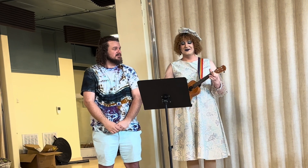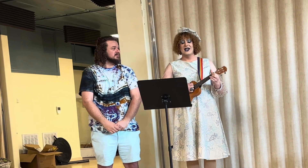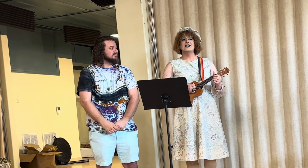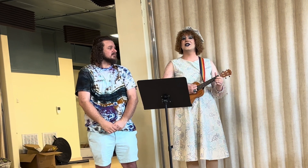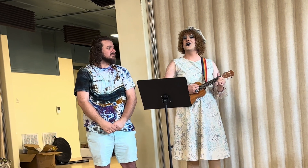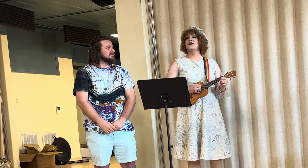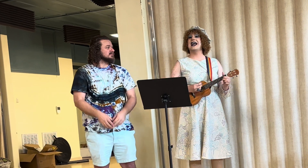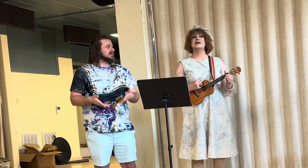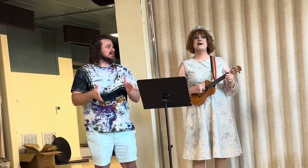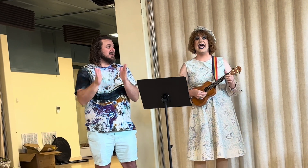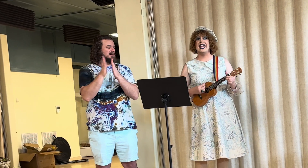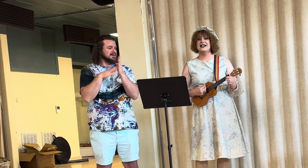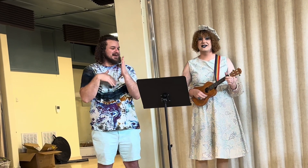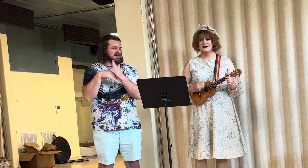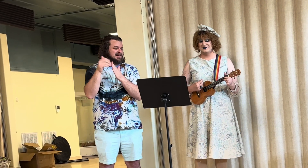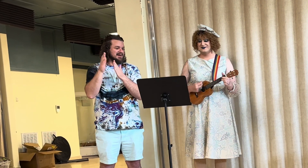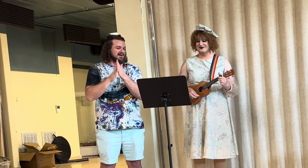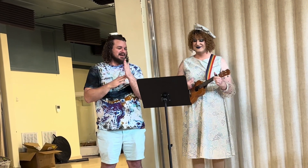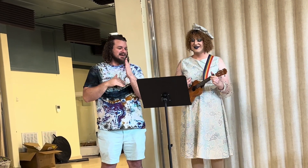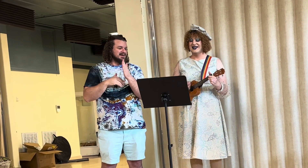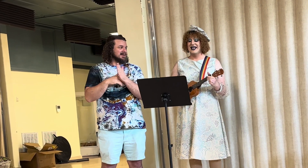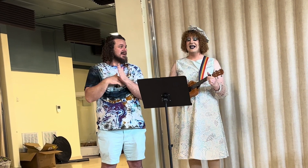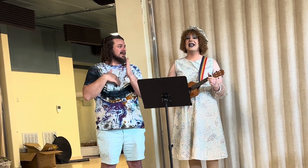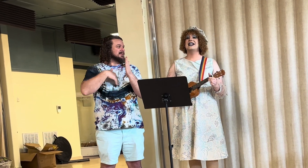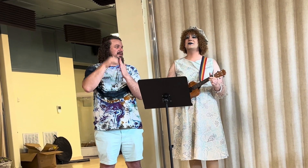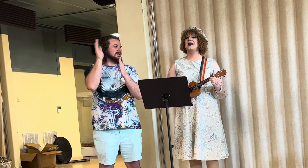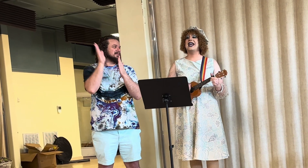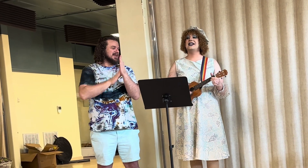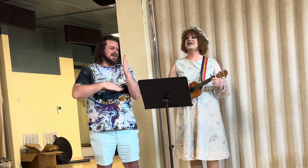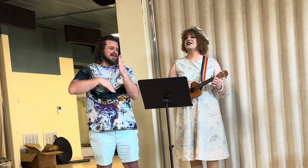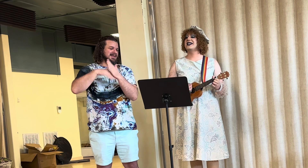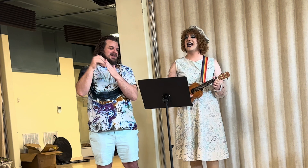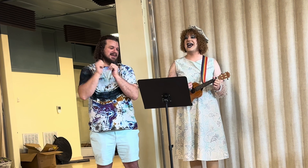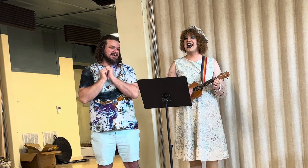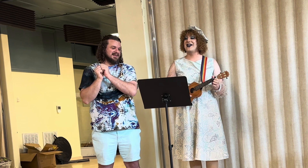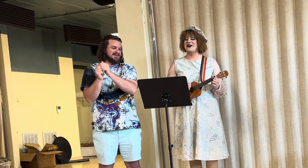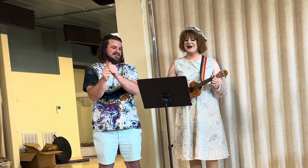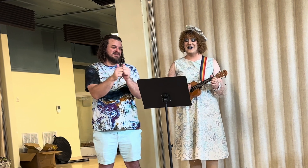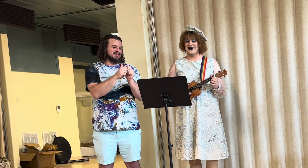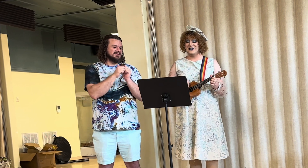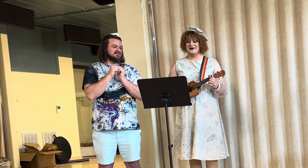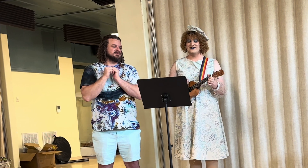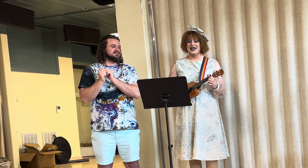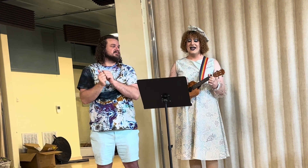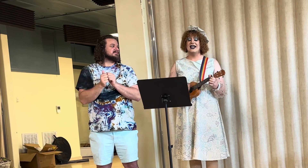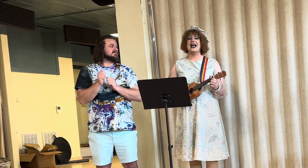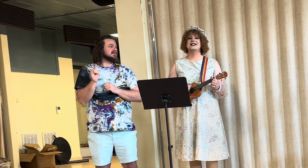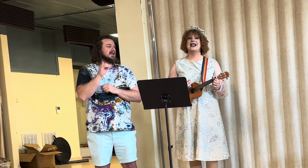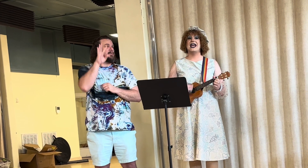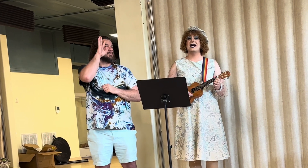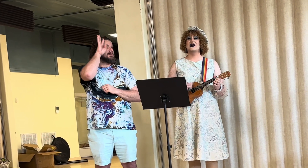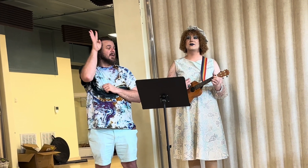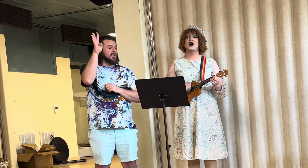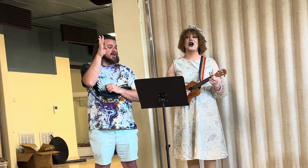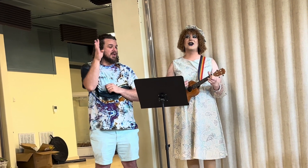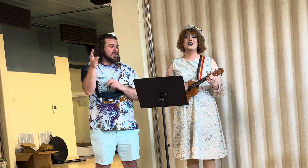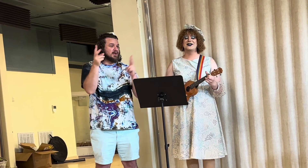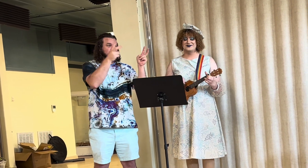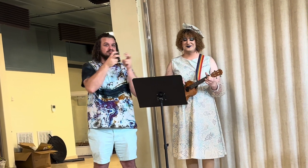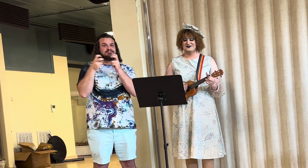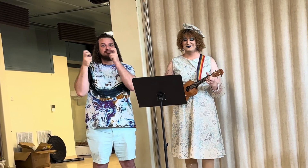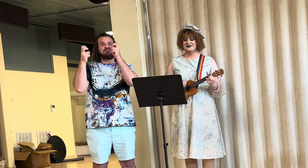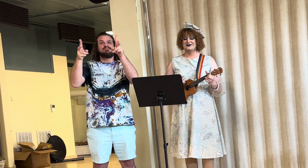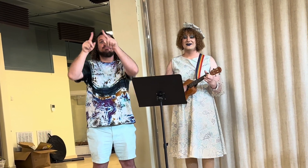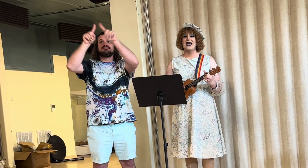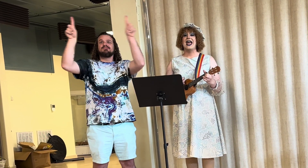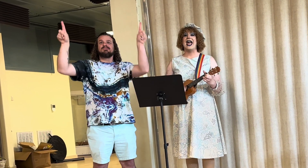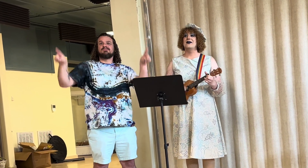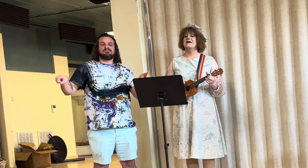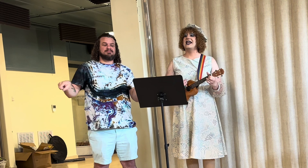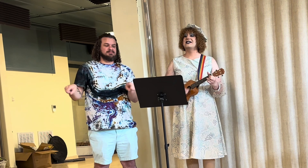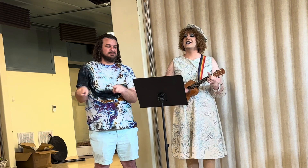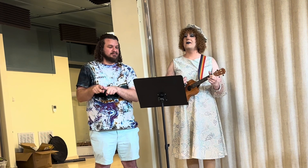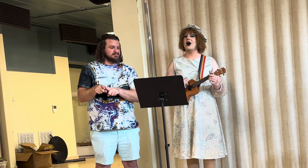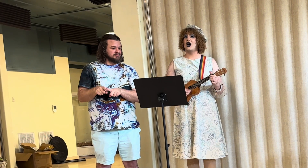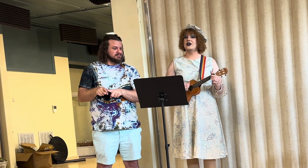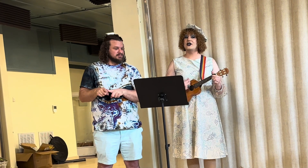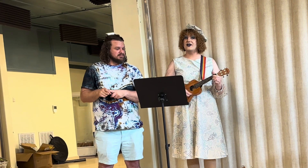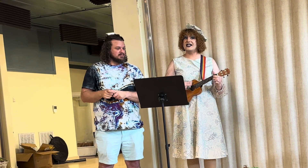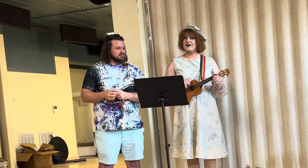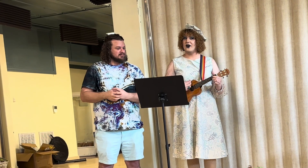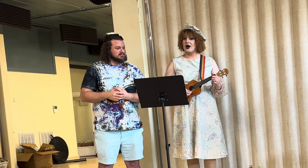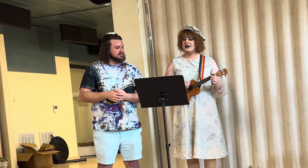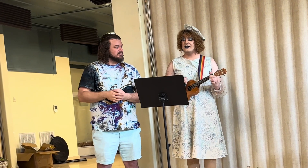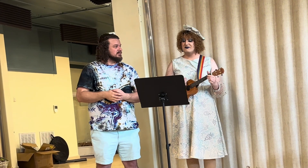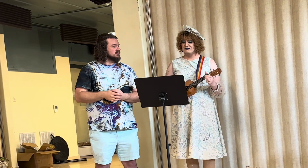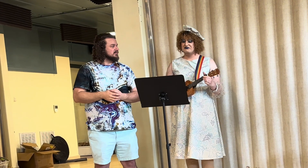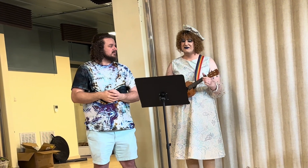So let's paint, let's paint together. Let's take a spark and make some art. (Do you know the sign for art?)